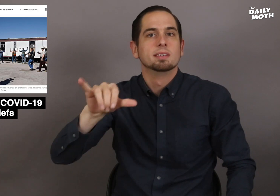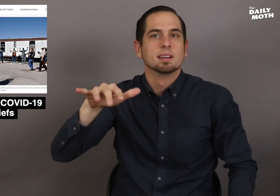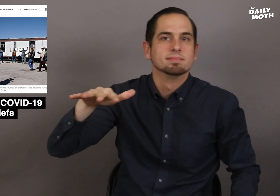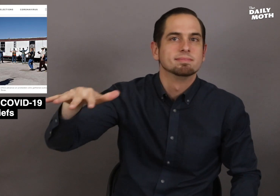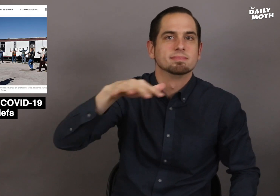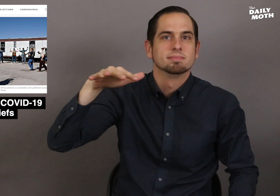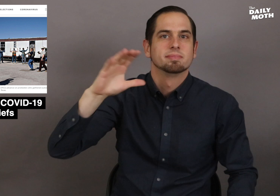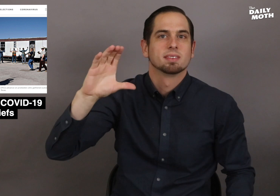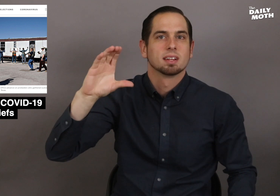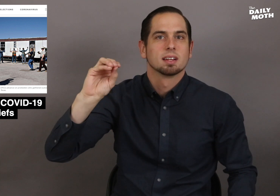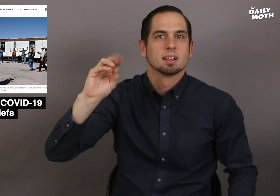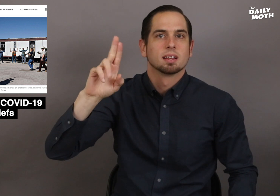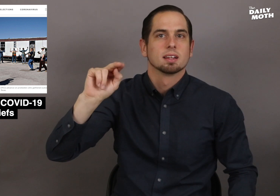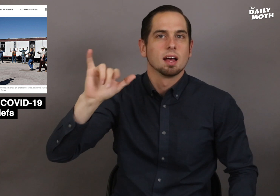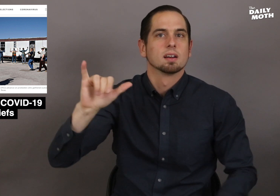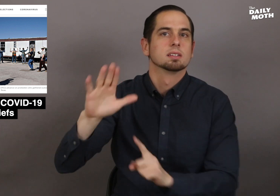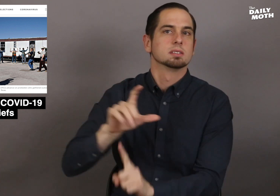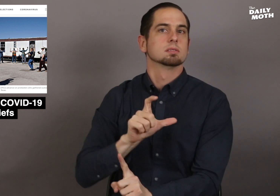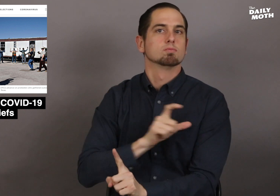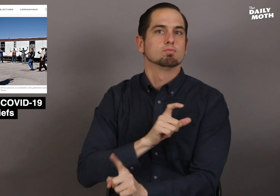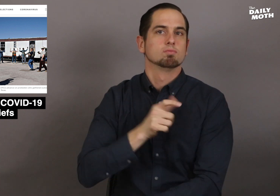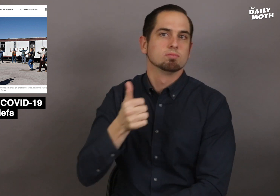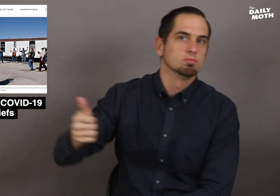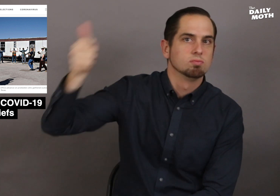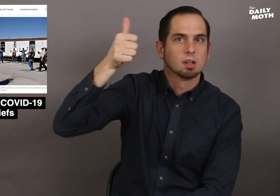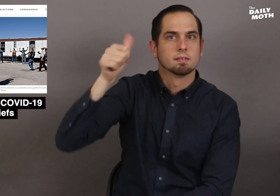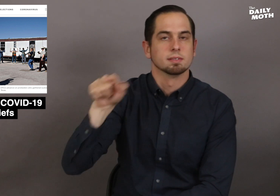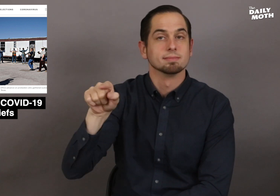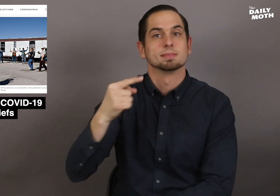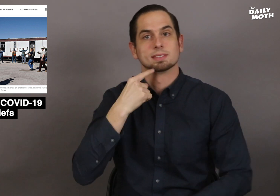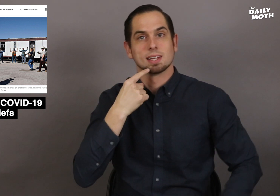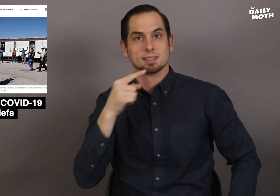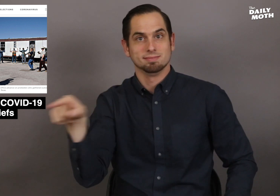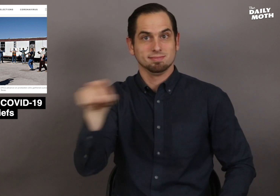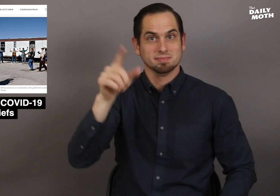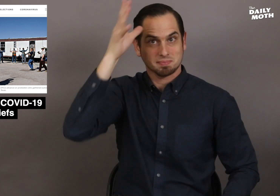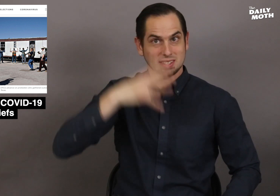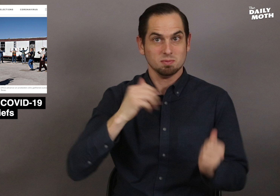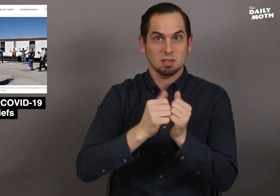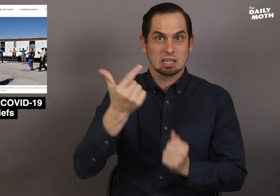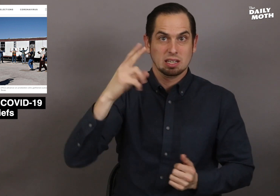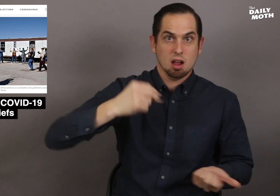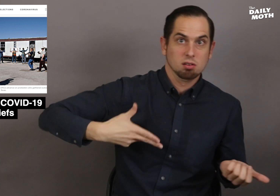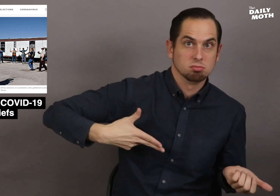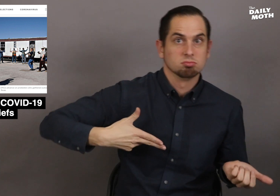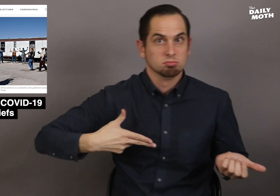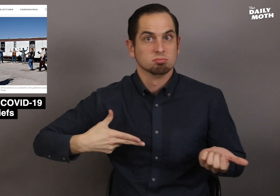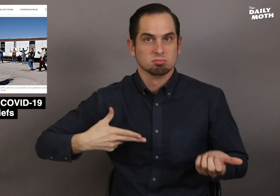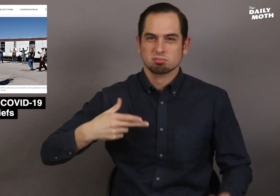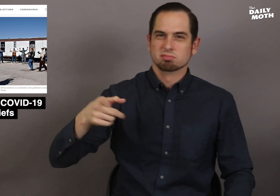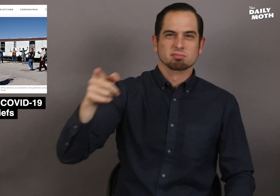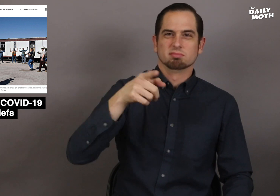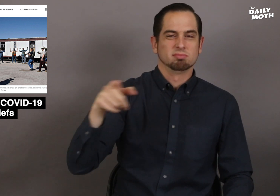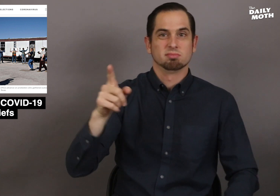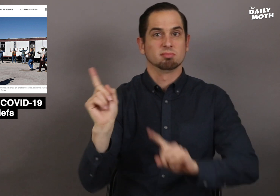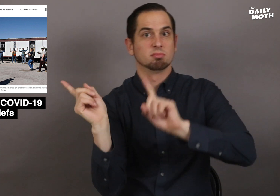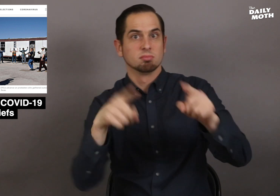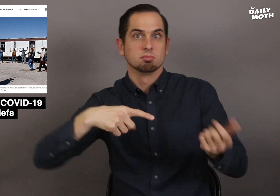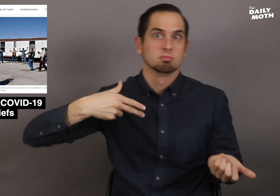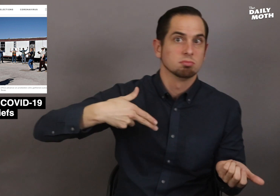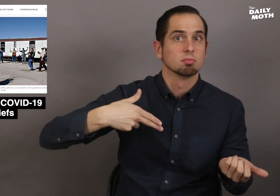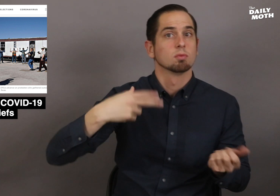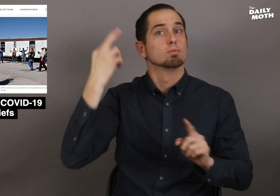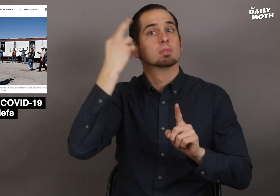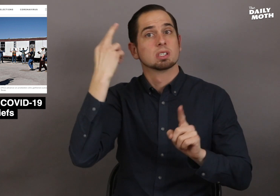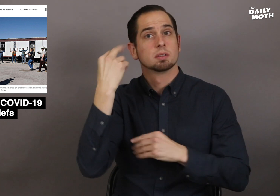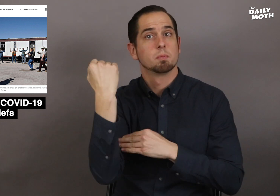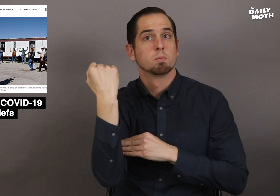The county sheriff said the armed men was not there